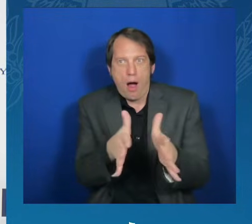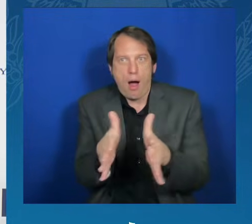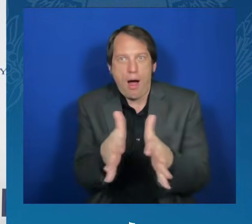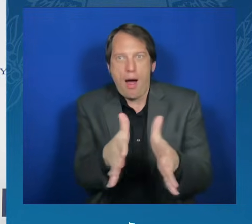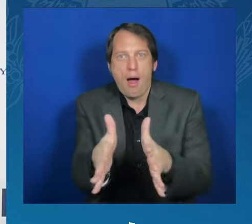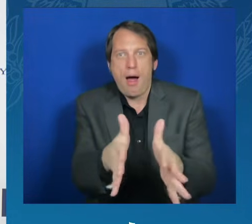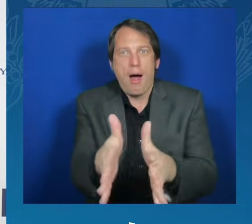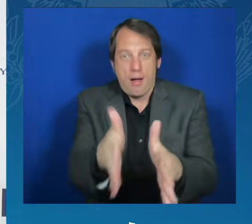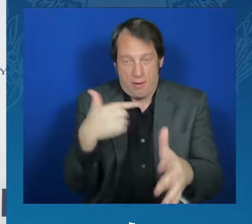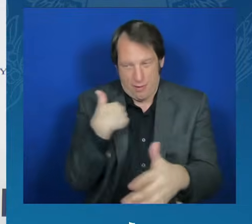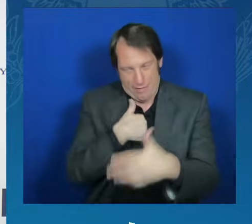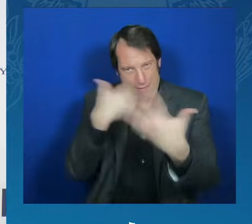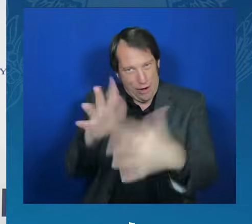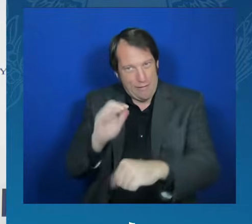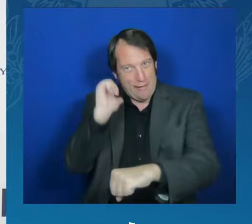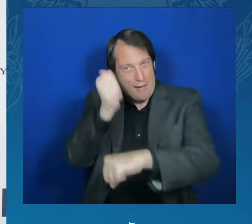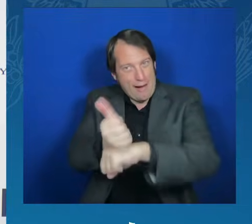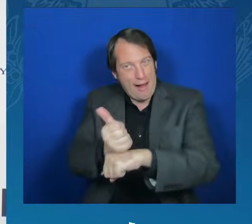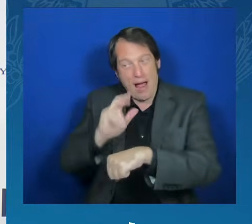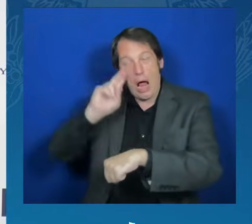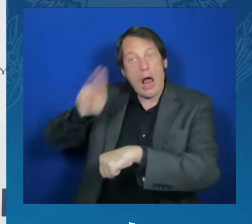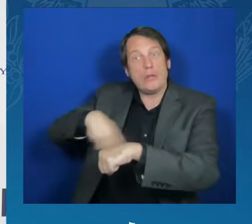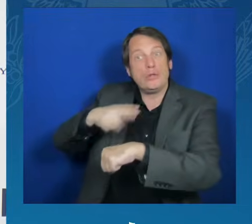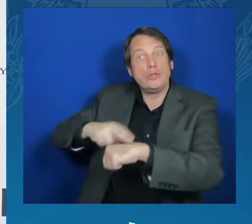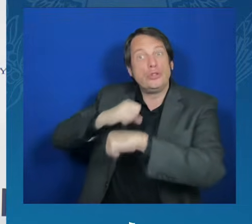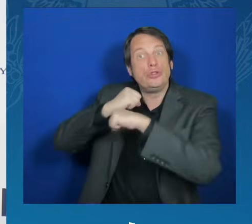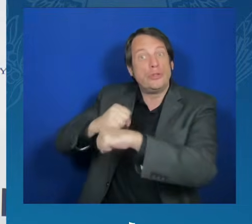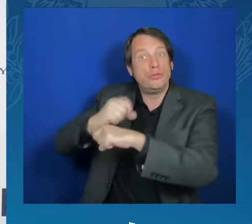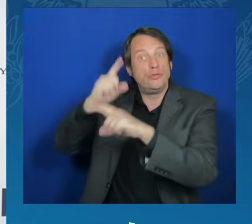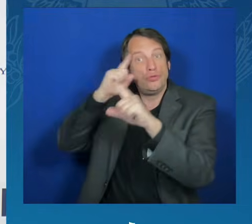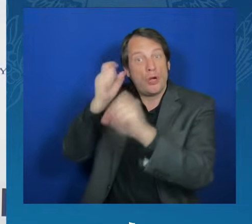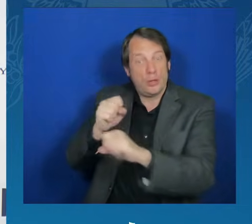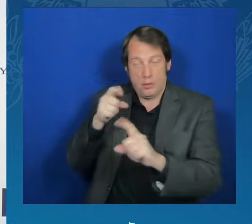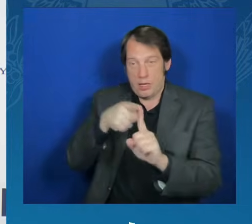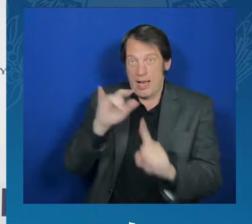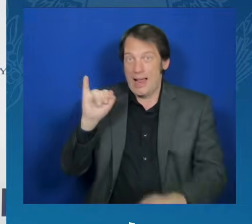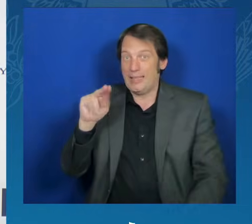In the Indo-Pacific, we have invested heavily in our alliances and partnerships